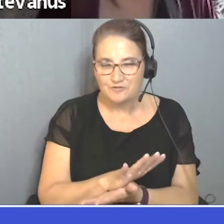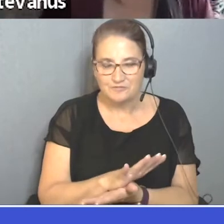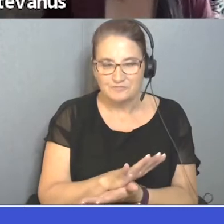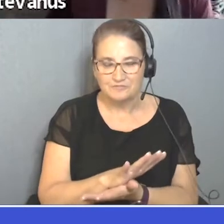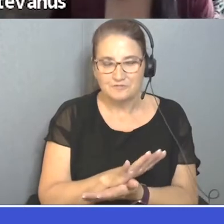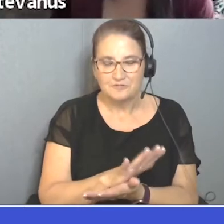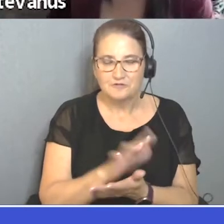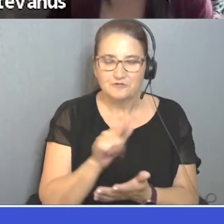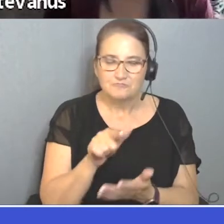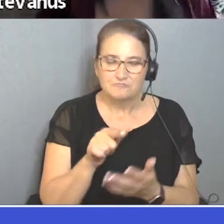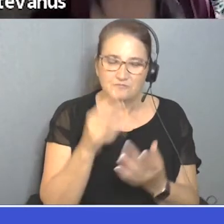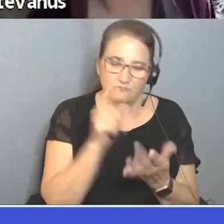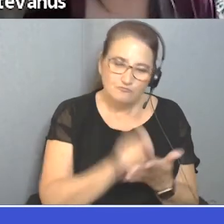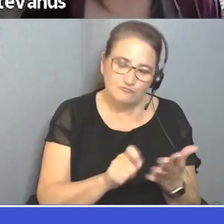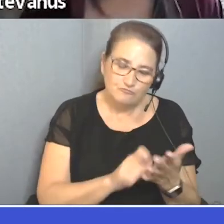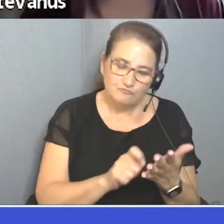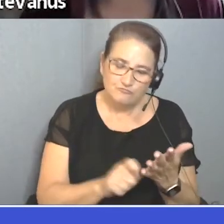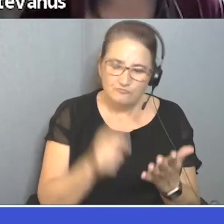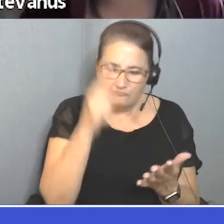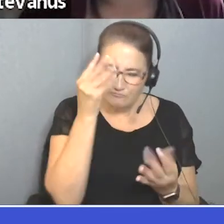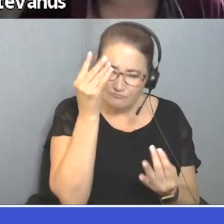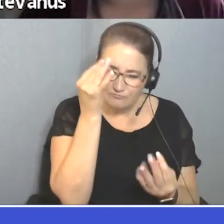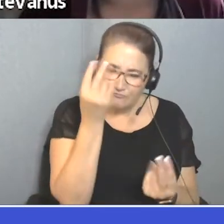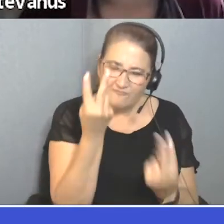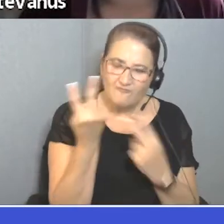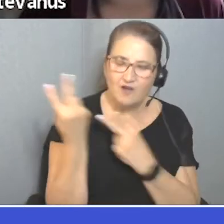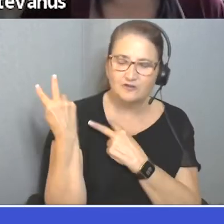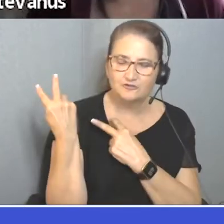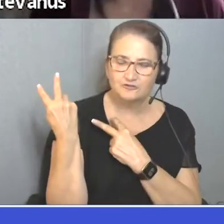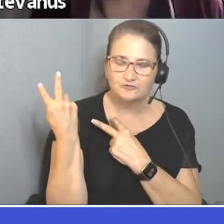do some reflection and writing on it, some brainstorming together.